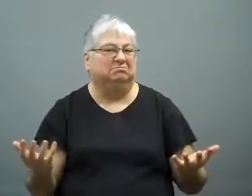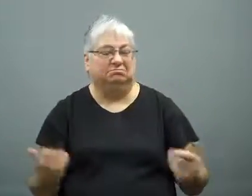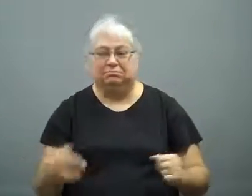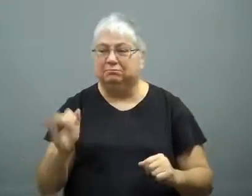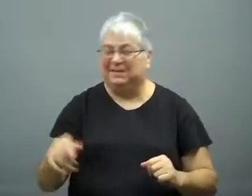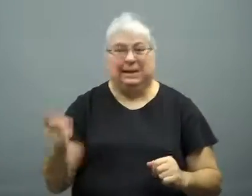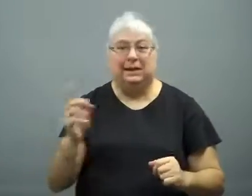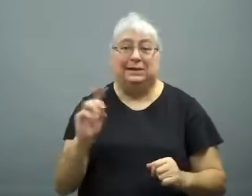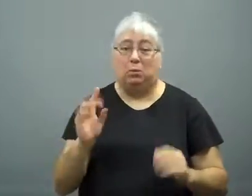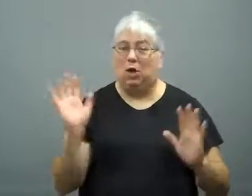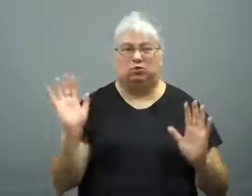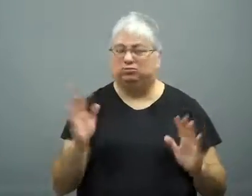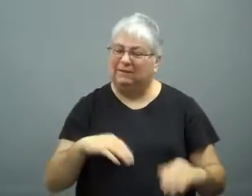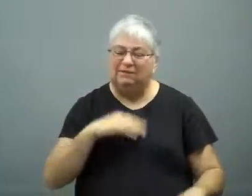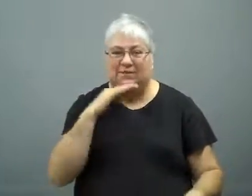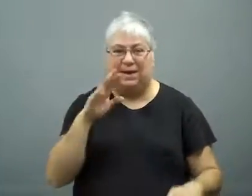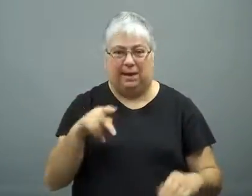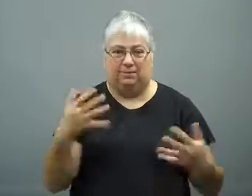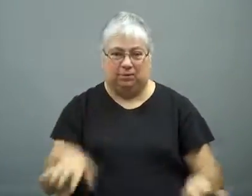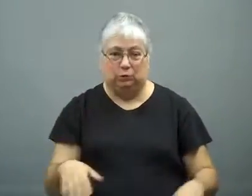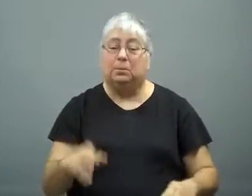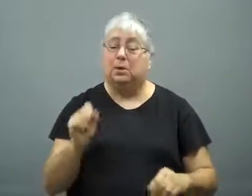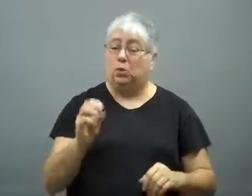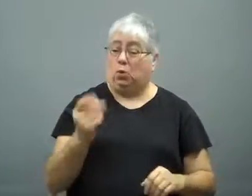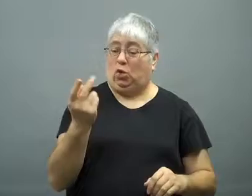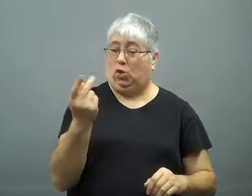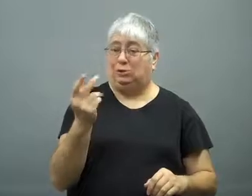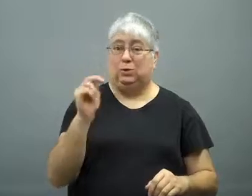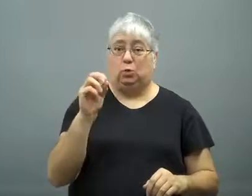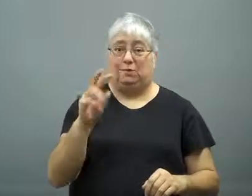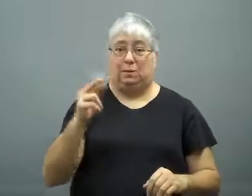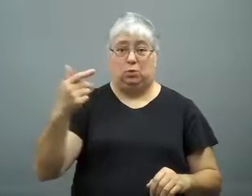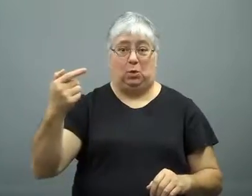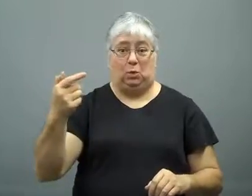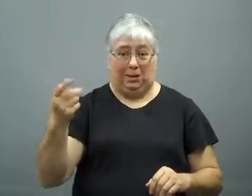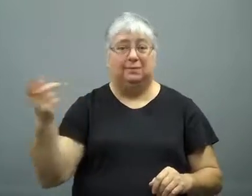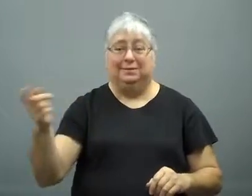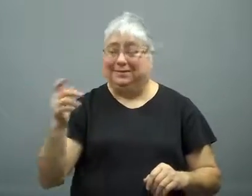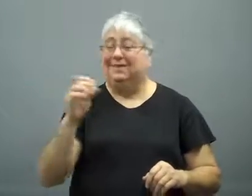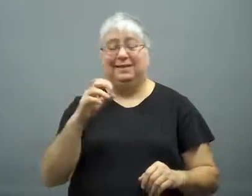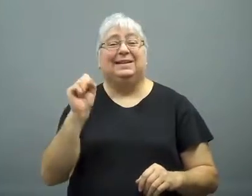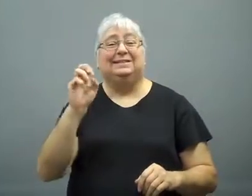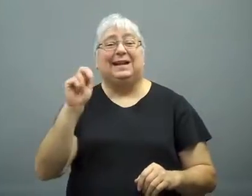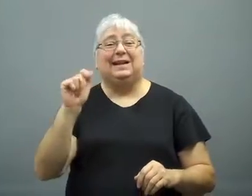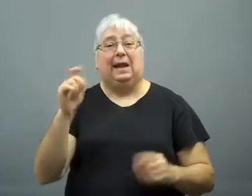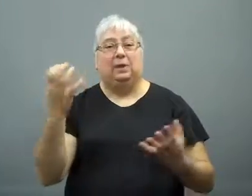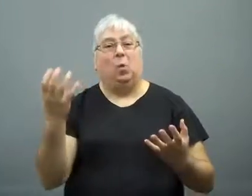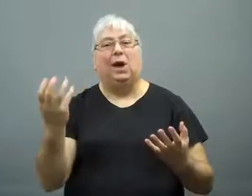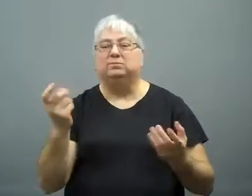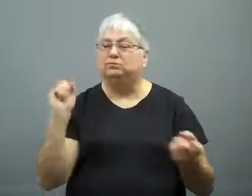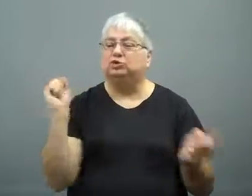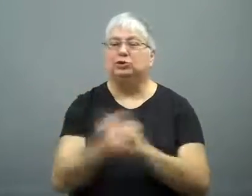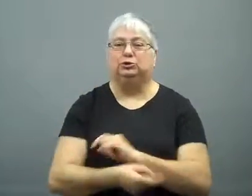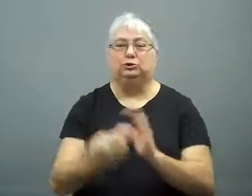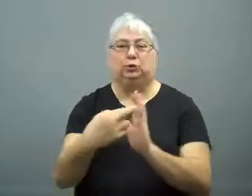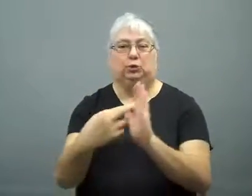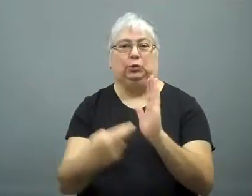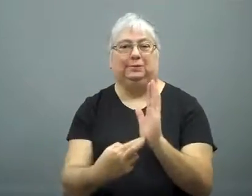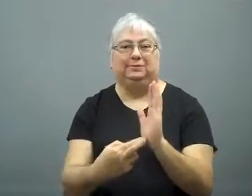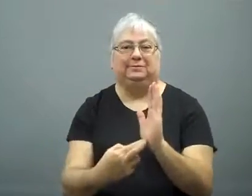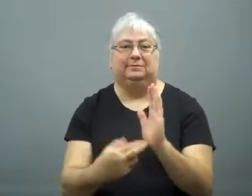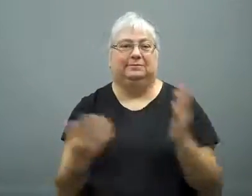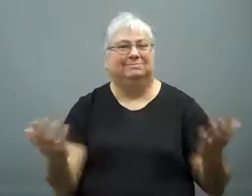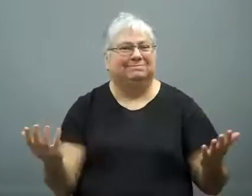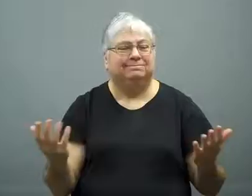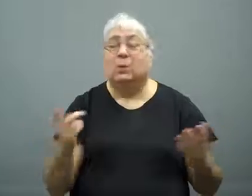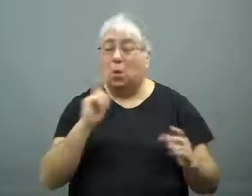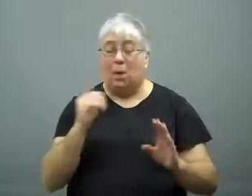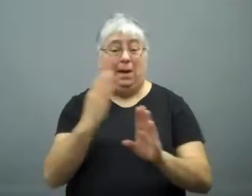The Democrats are fed up, so on Thursday, November 21,